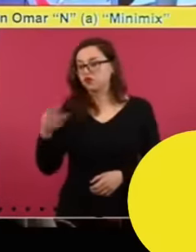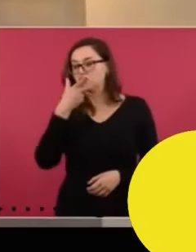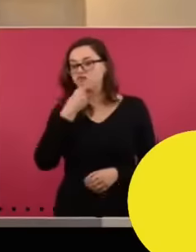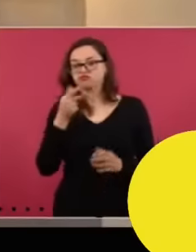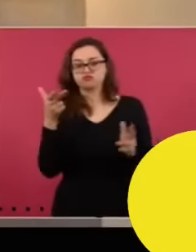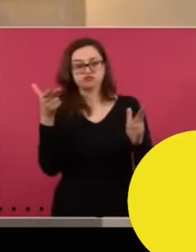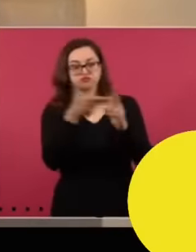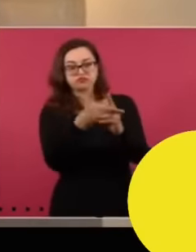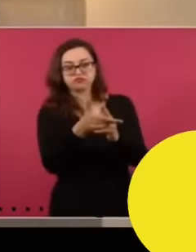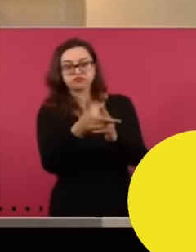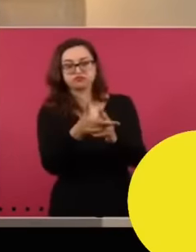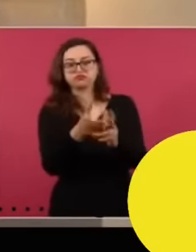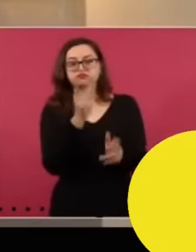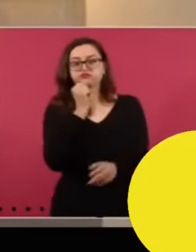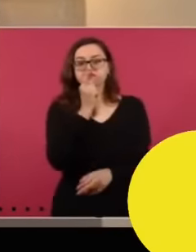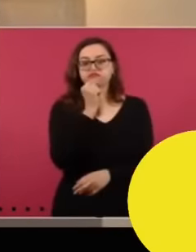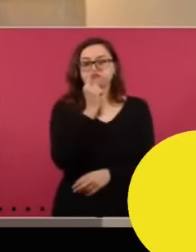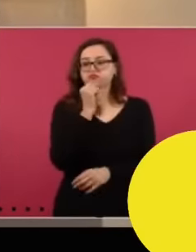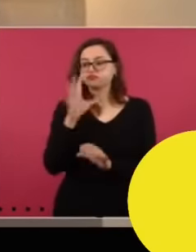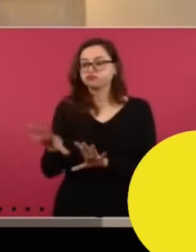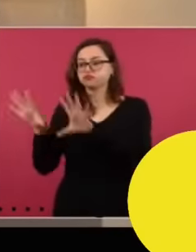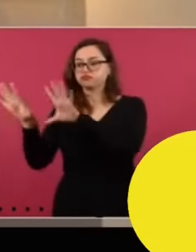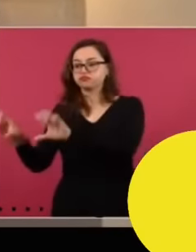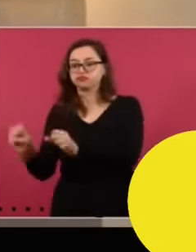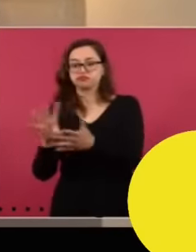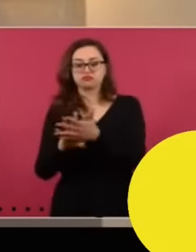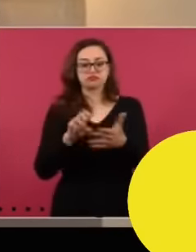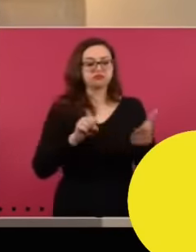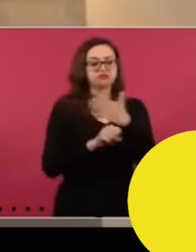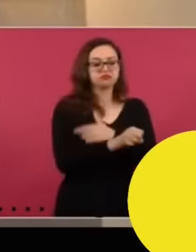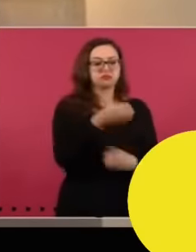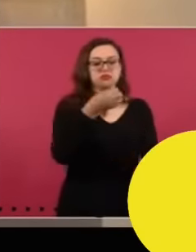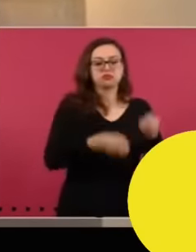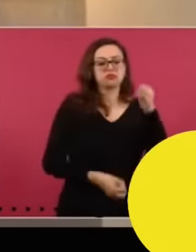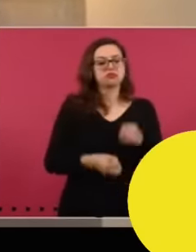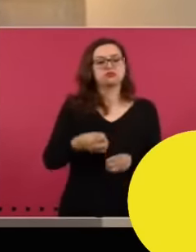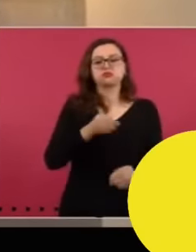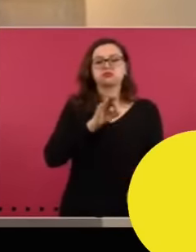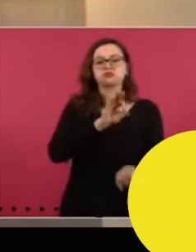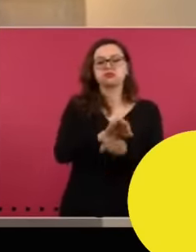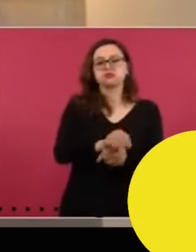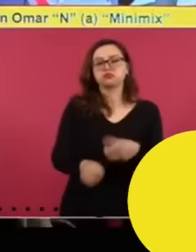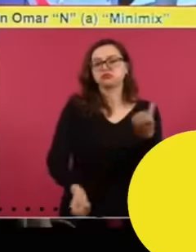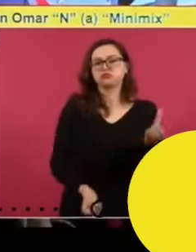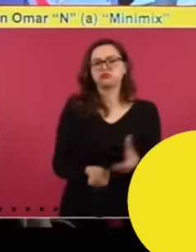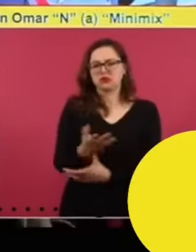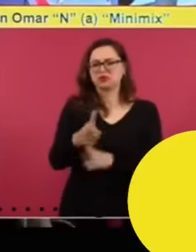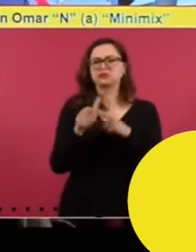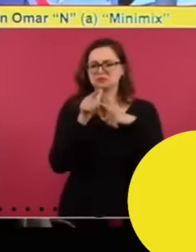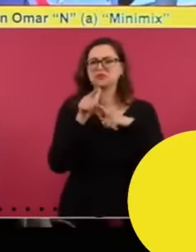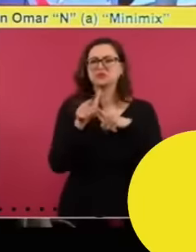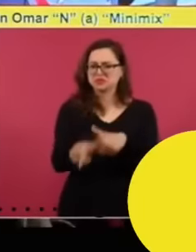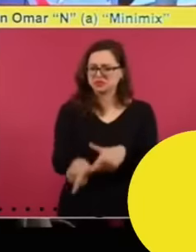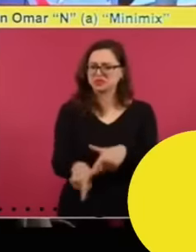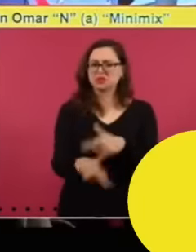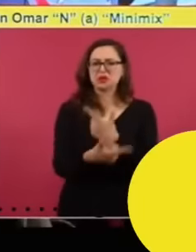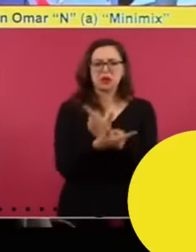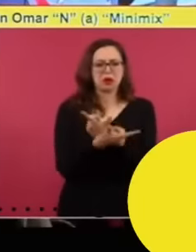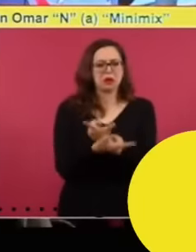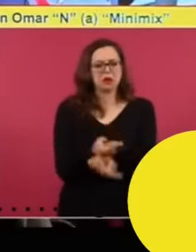witness testimony and finally This guy who follows was released